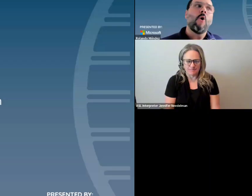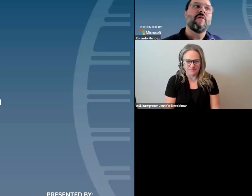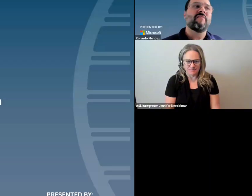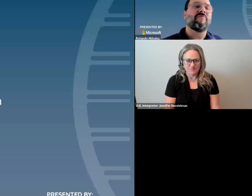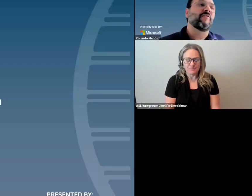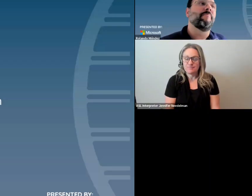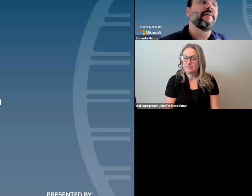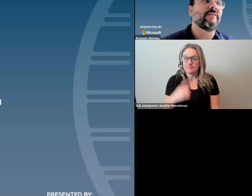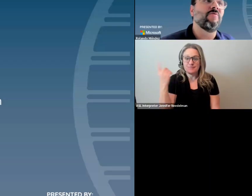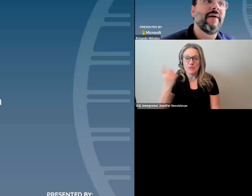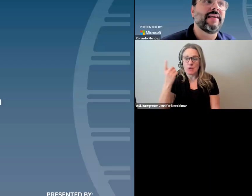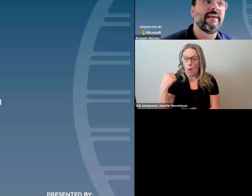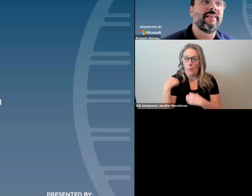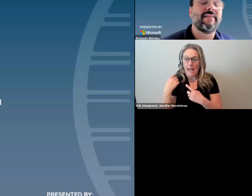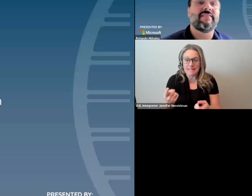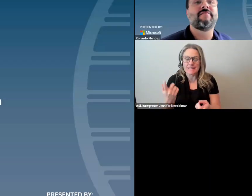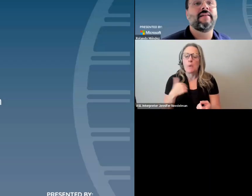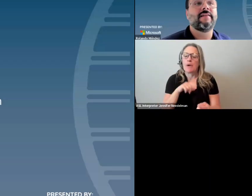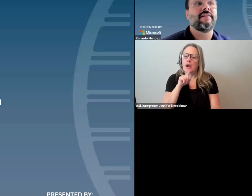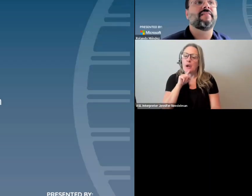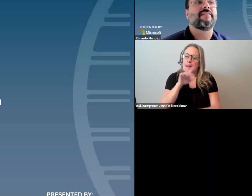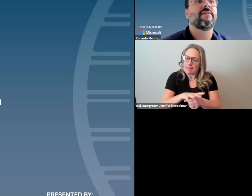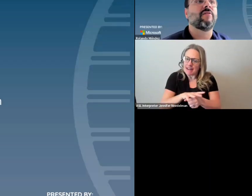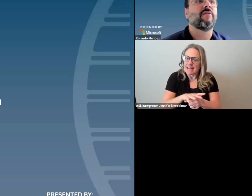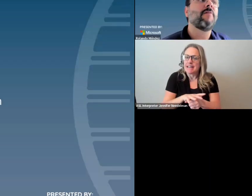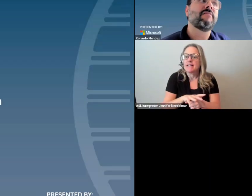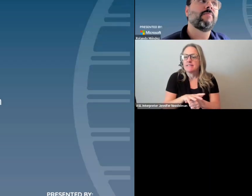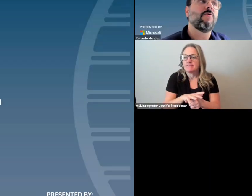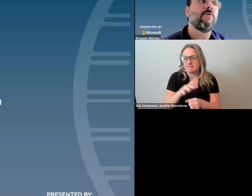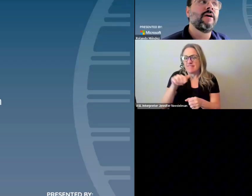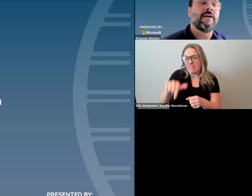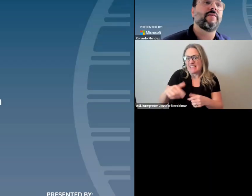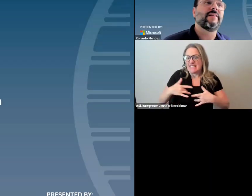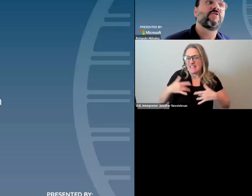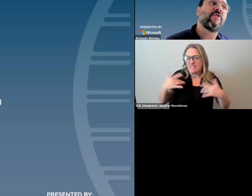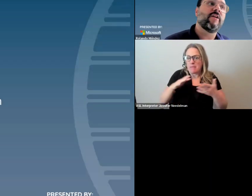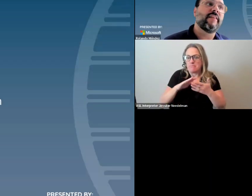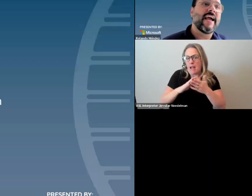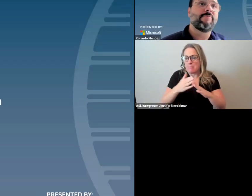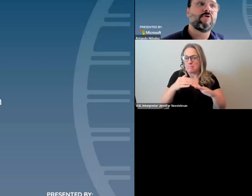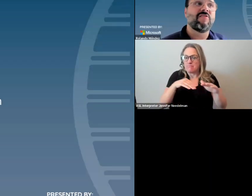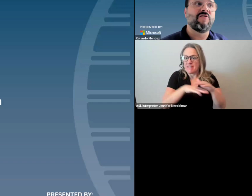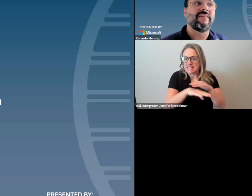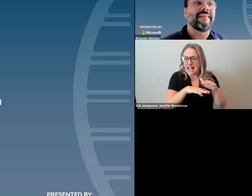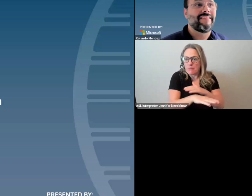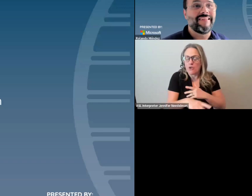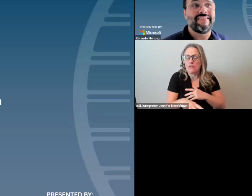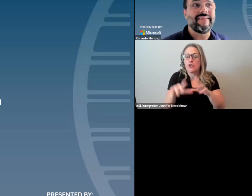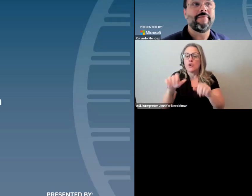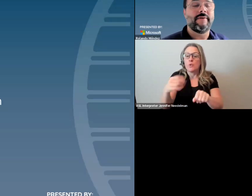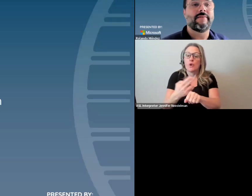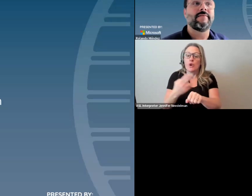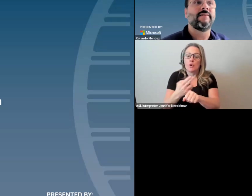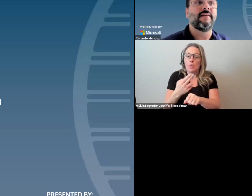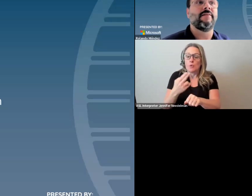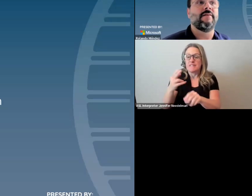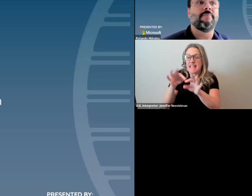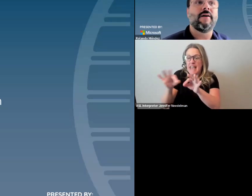As always, we're committed to making this event as accessible as possible. You can turn on the captions using the CC button in the